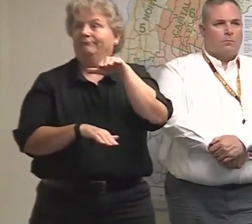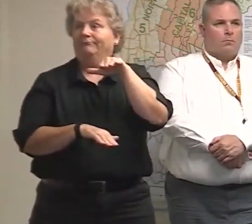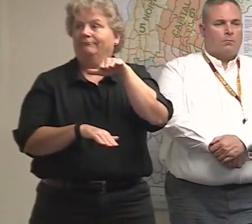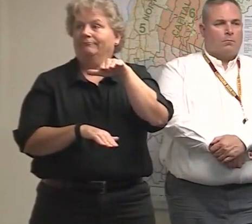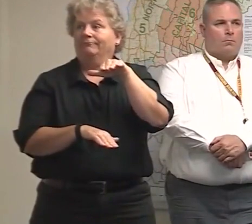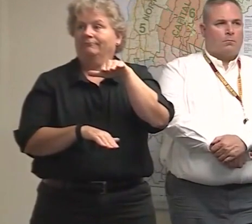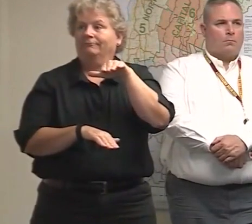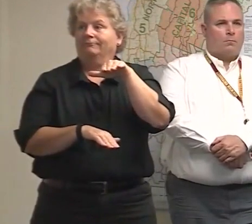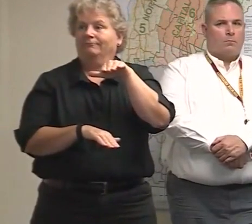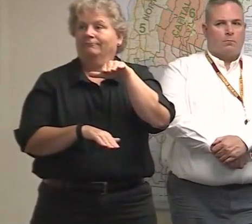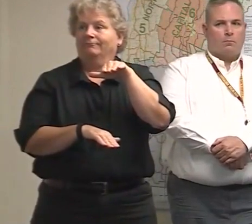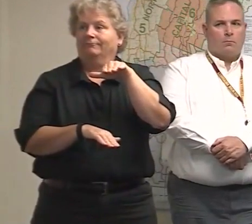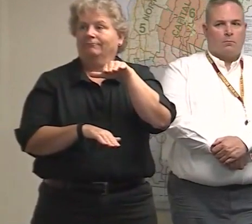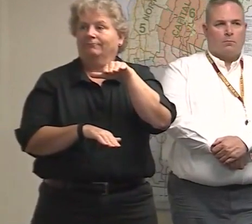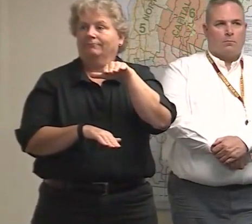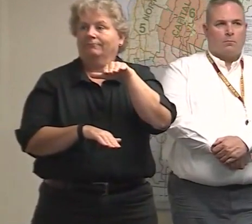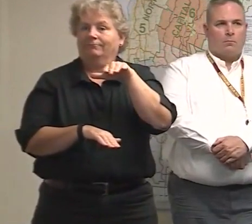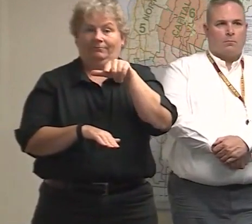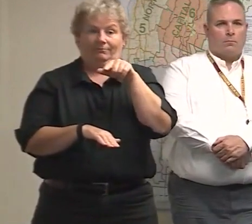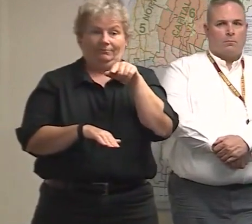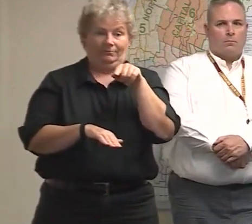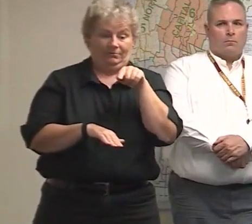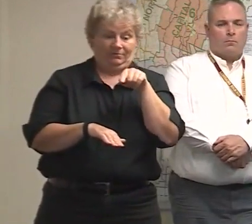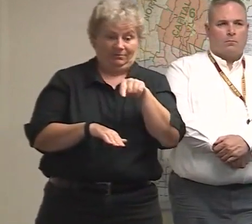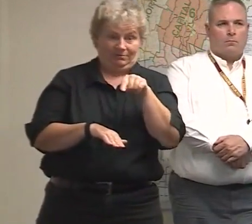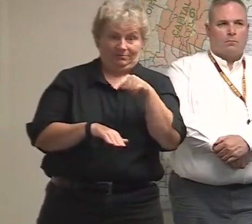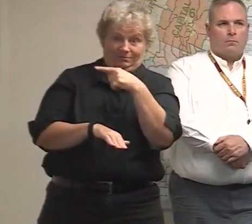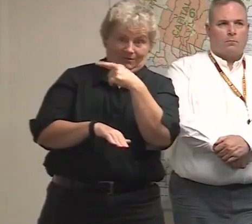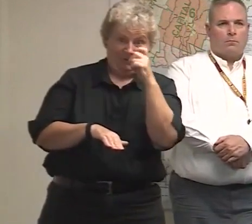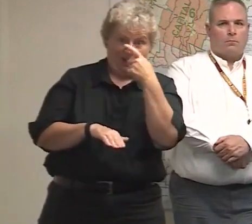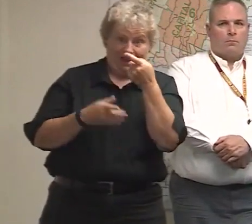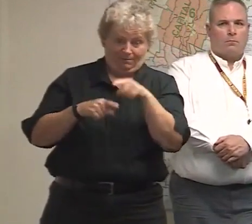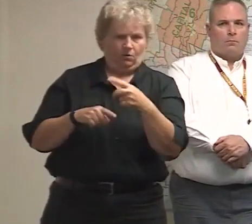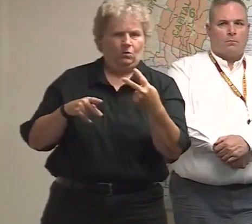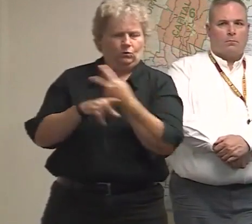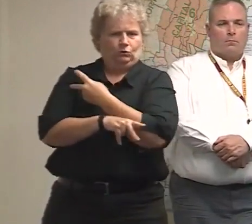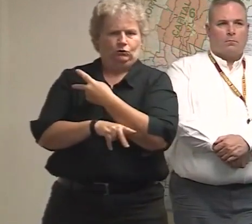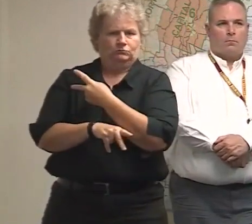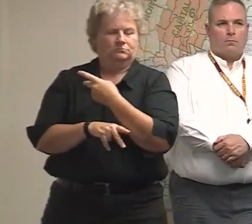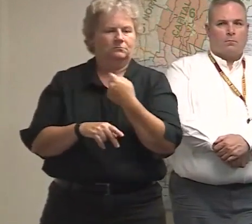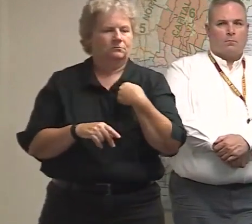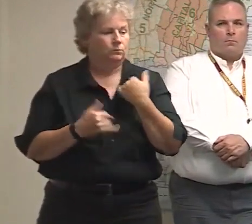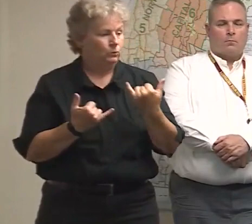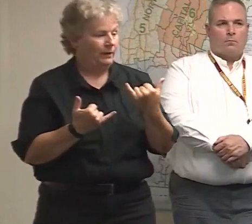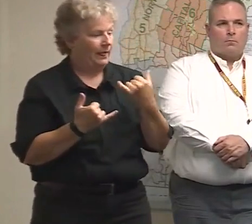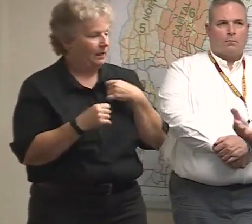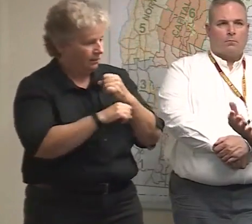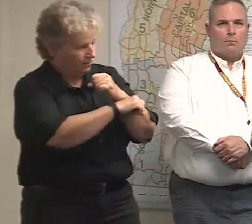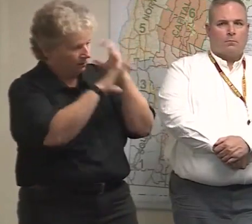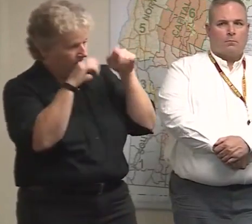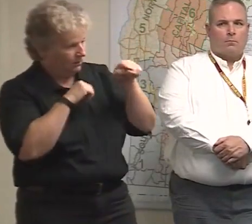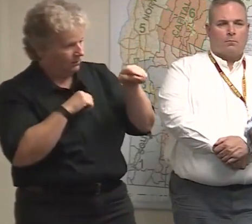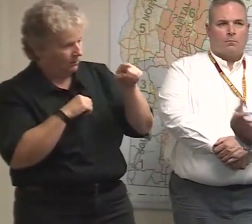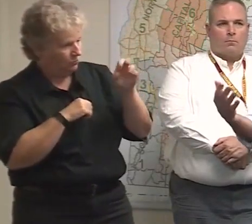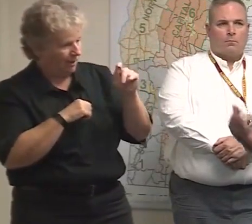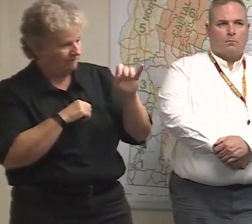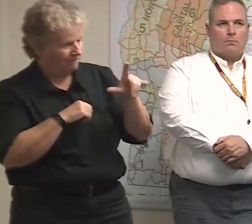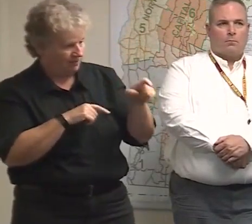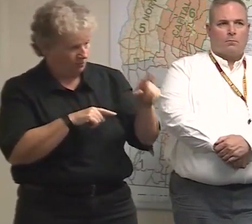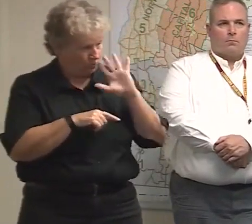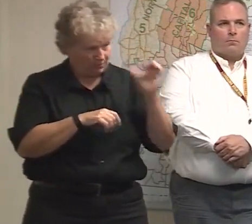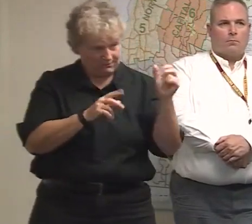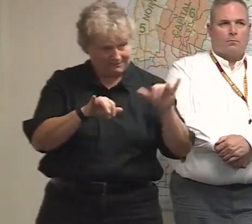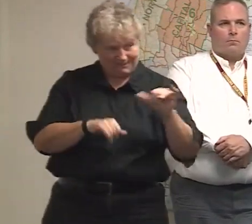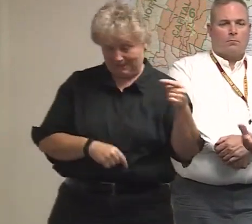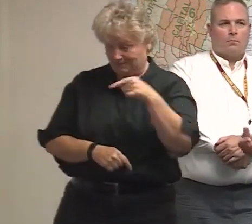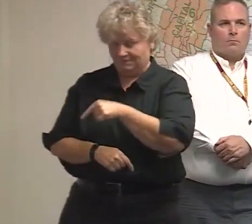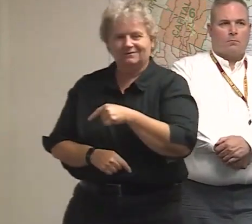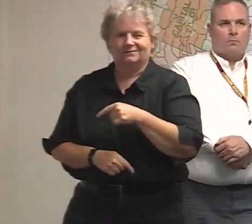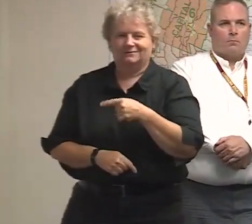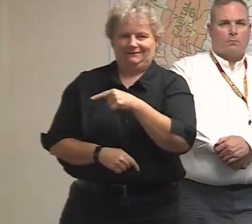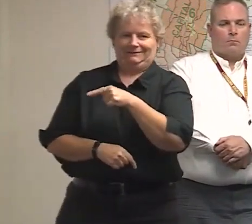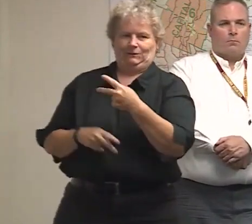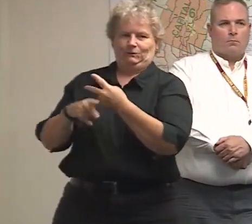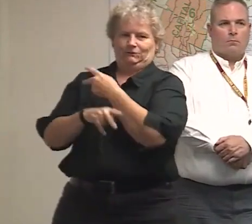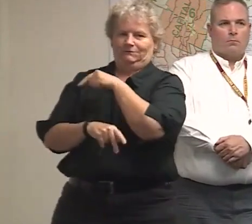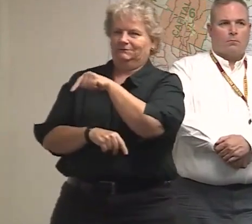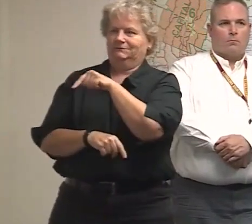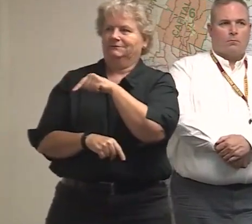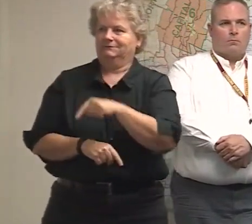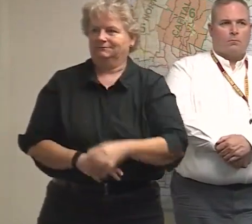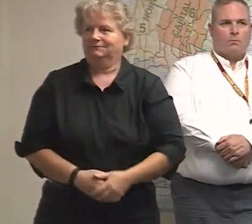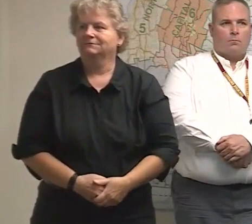LIKE THIS IS A YOU KNOW, TO GET IF IT GOT TO THE SPILLWAY, FOR INSTANCE, AND THERE’S NO FLOODING IN MUD HERE, THERE WOULD BE A AN AMOUNT OF WATER GOING OVER THE SPILLWAY COMING